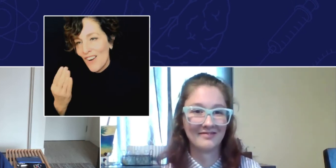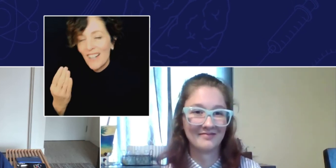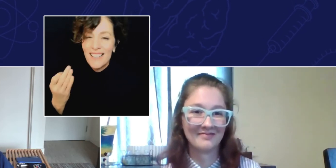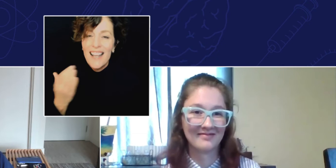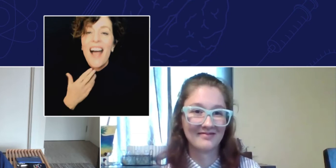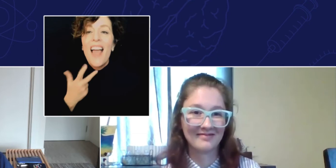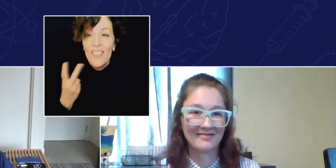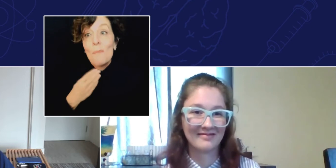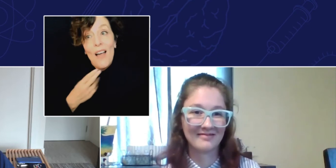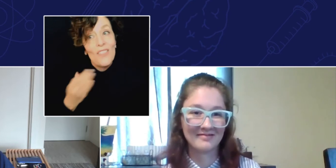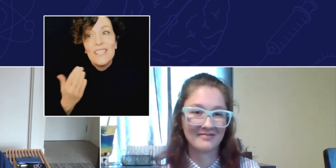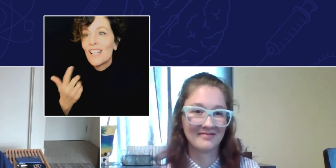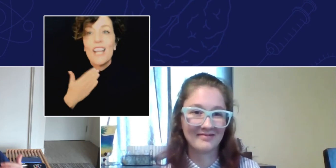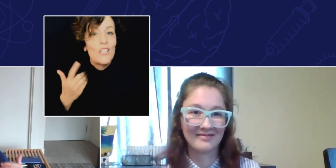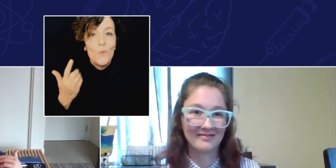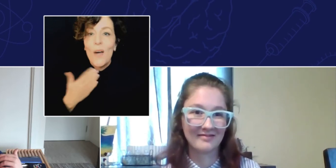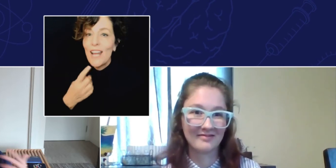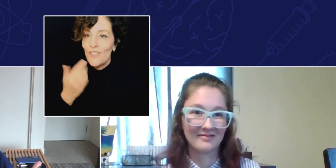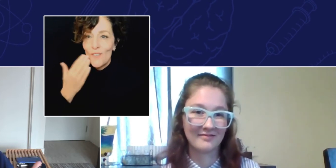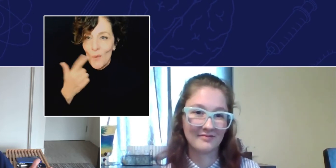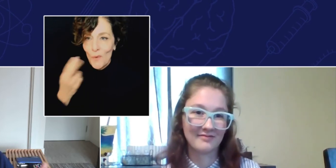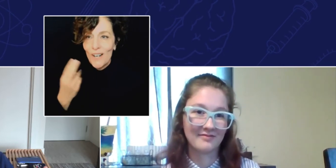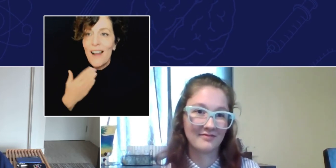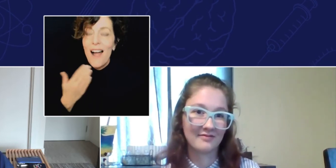I think -- I think about this a lot, this is what I do for work, you know?